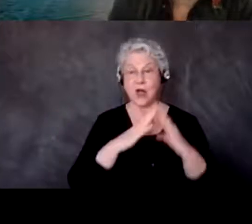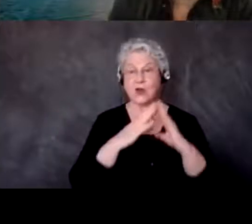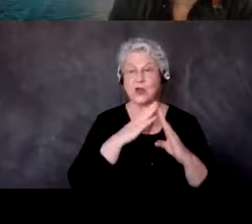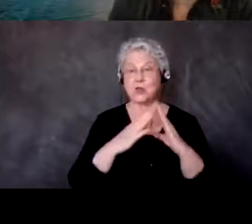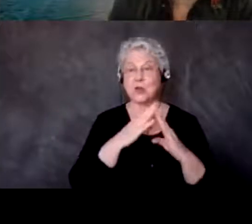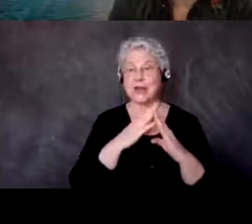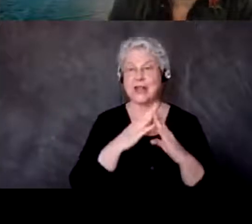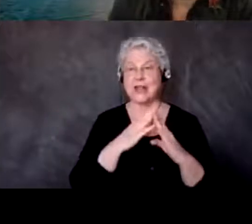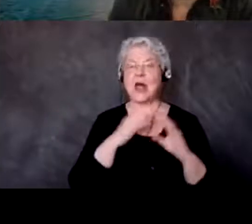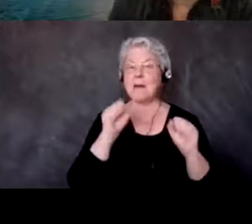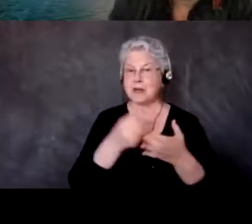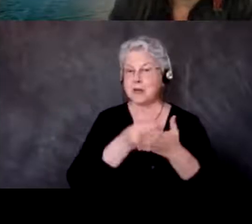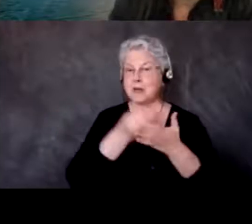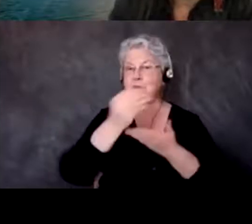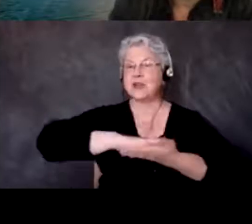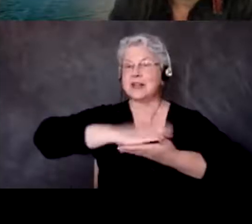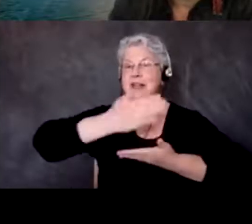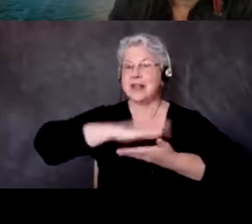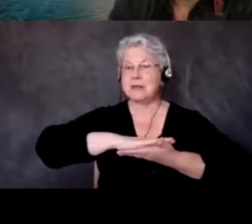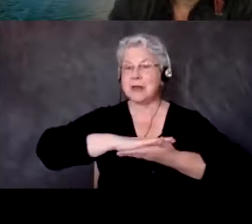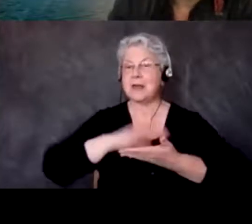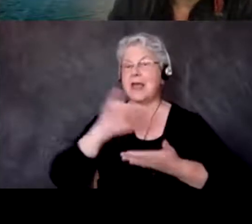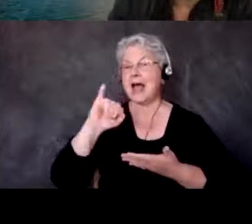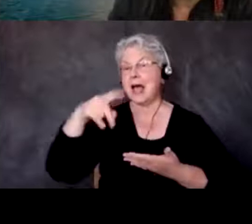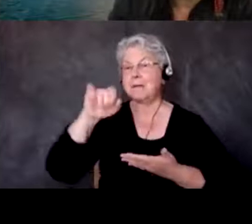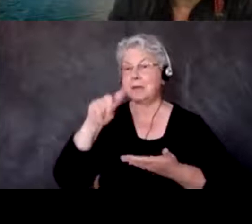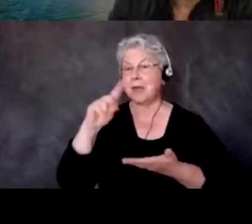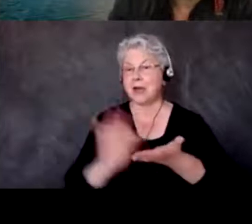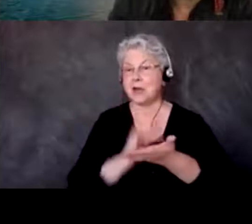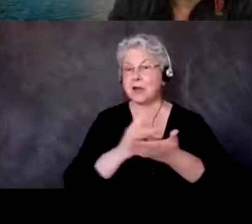purchase laptops and iPads for elders and we also did that for some of our younger